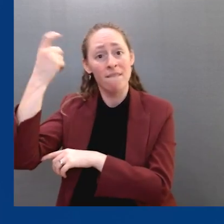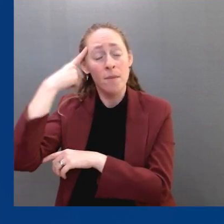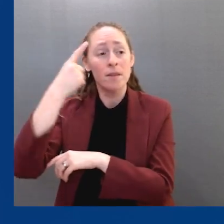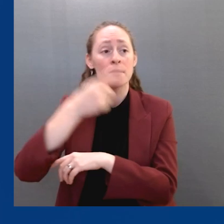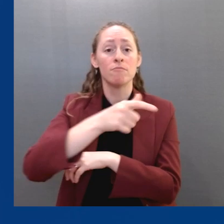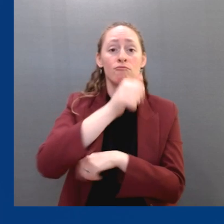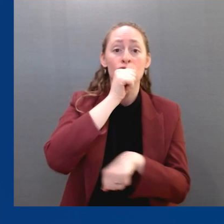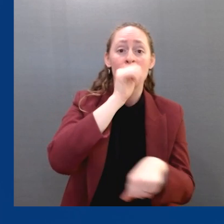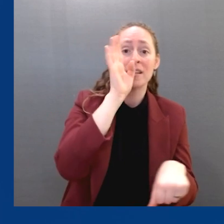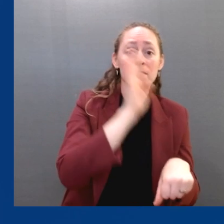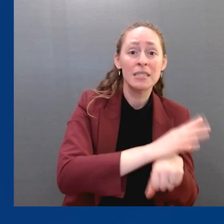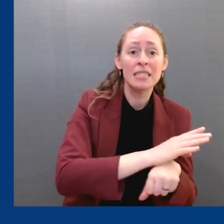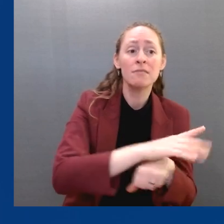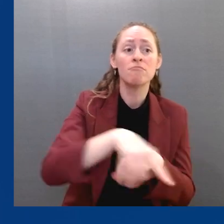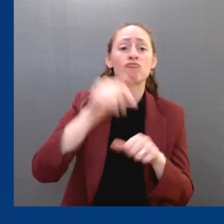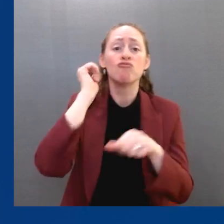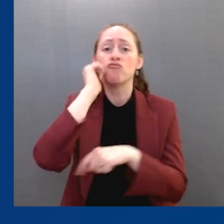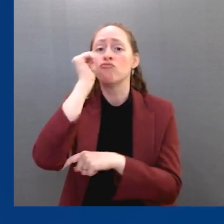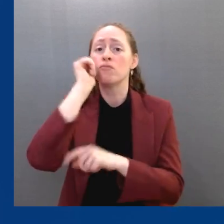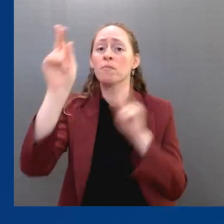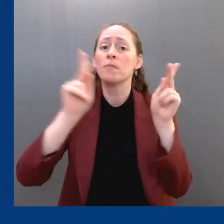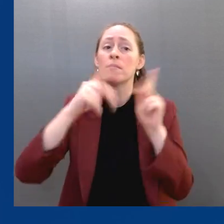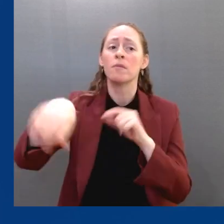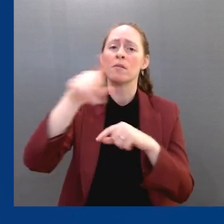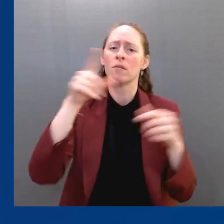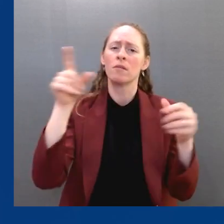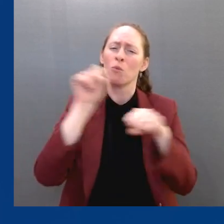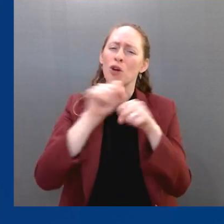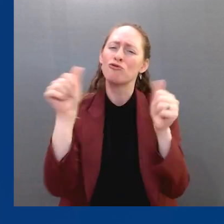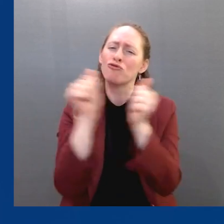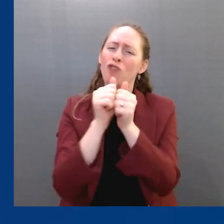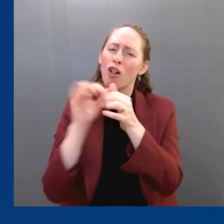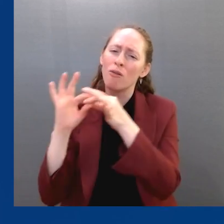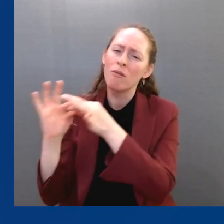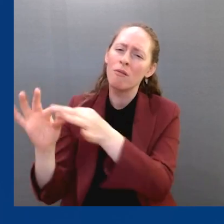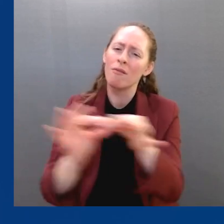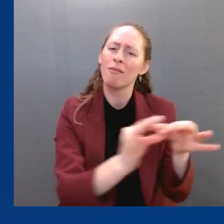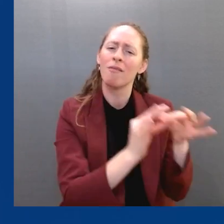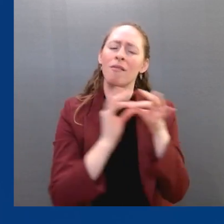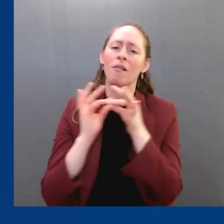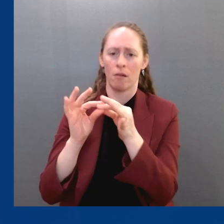to make sure that we get these get through these moments without substantial disruption, without people getting sick.